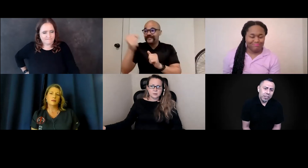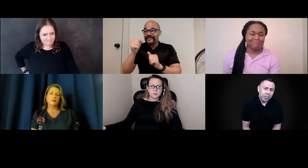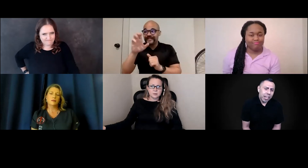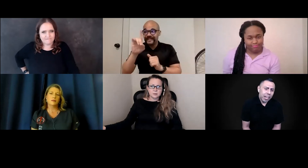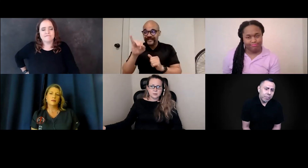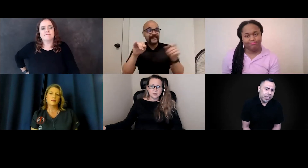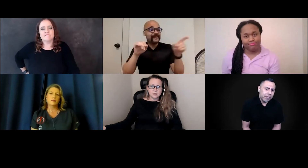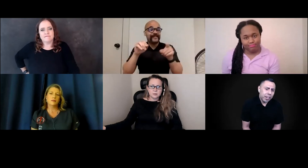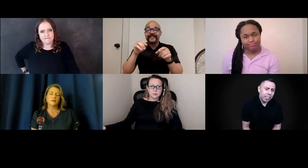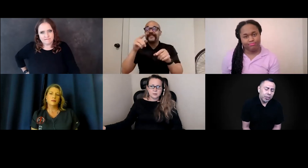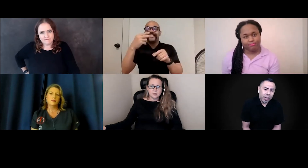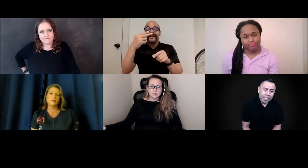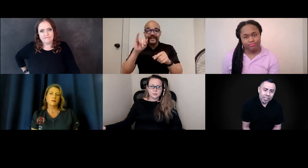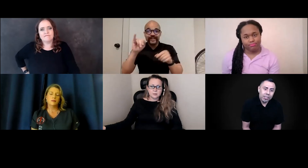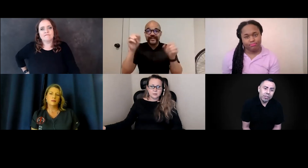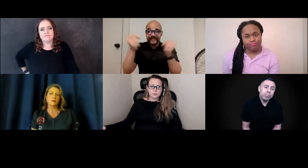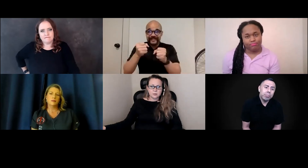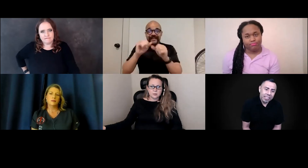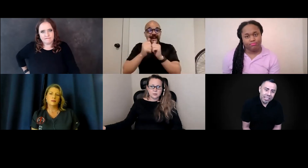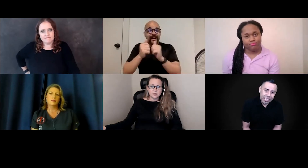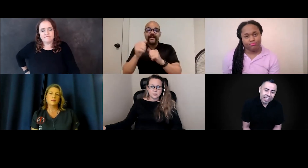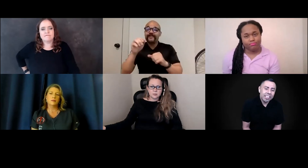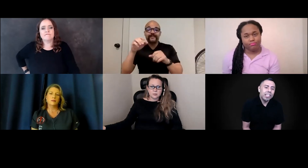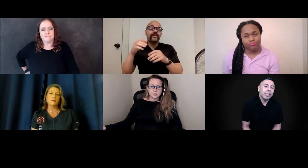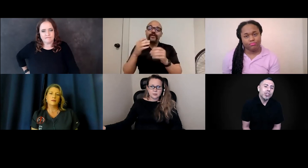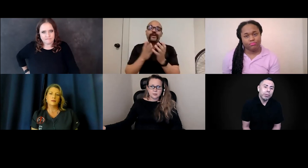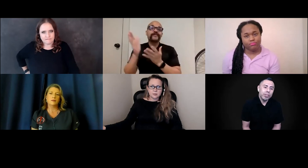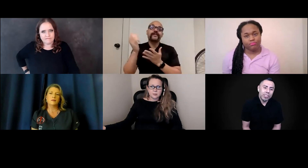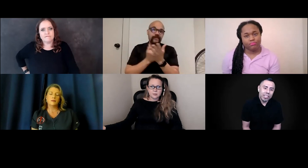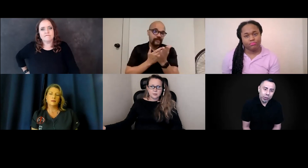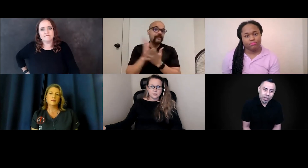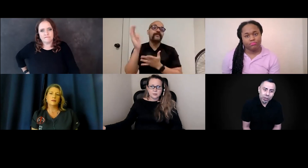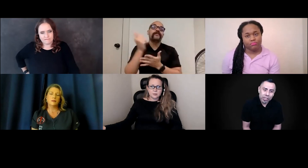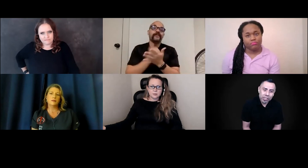So we still have been finding new ways to bring CDIs and hearing interpreters into a